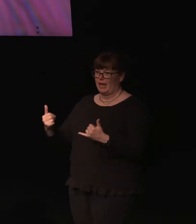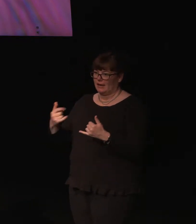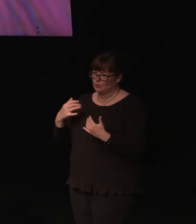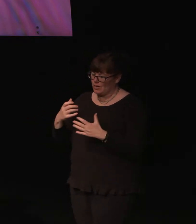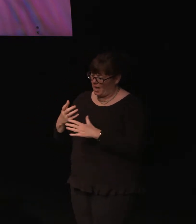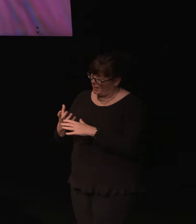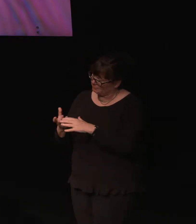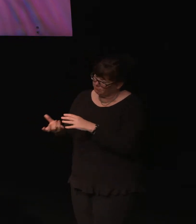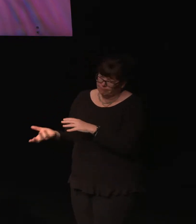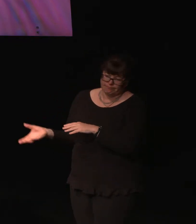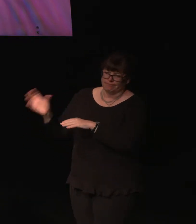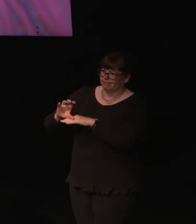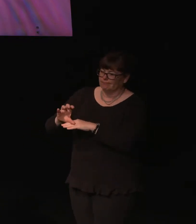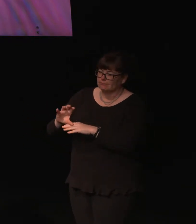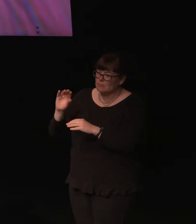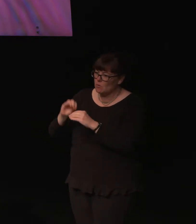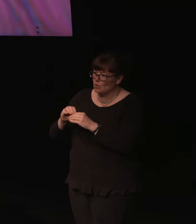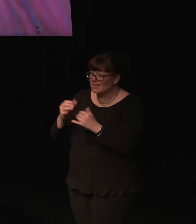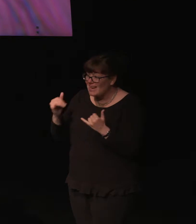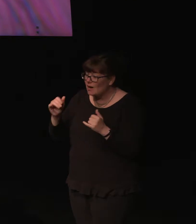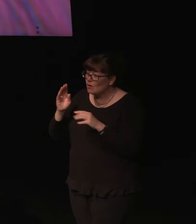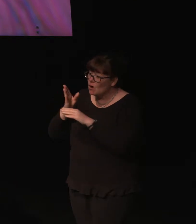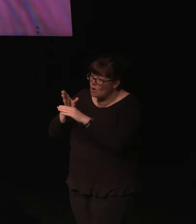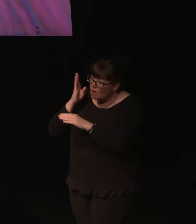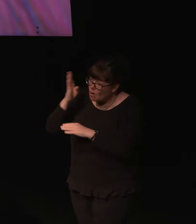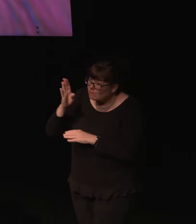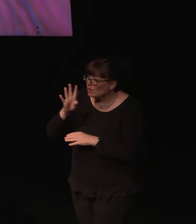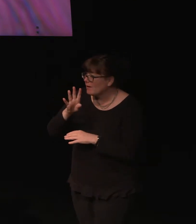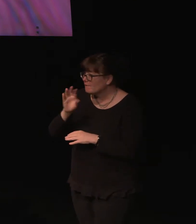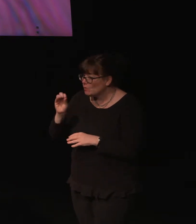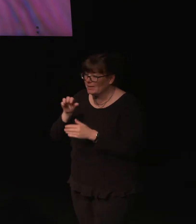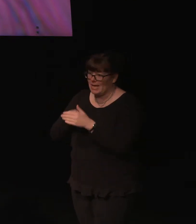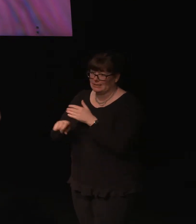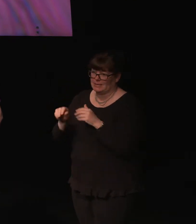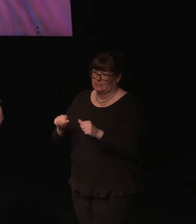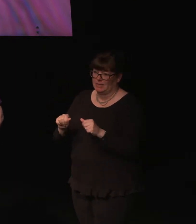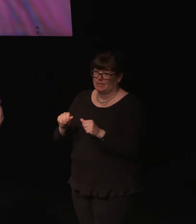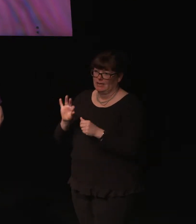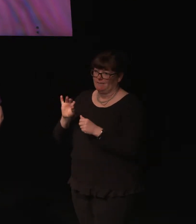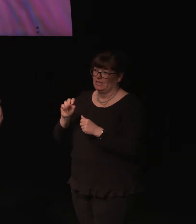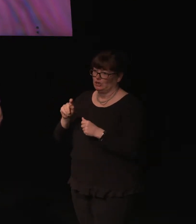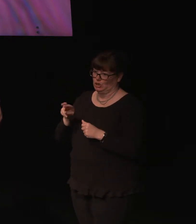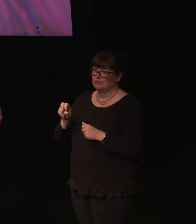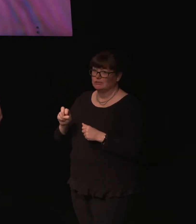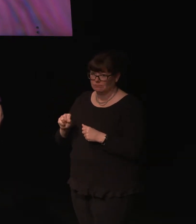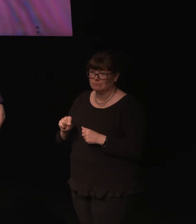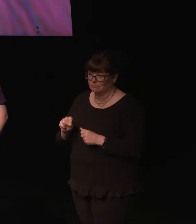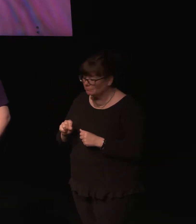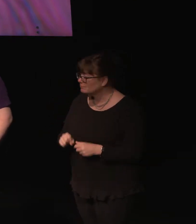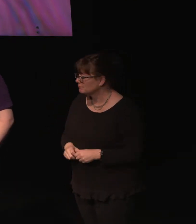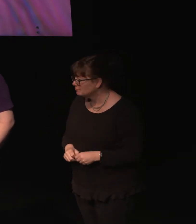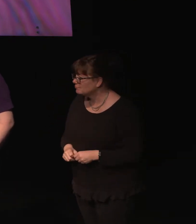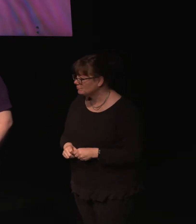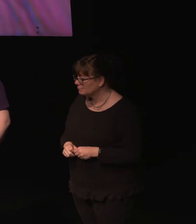Right now Collapsus has over 40 accessibility features. AUDIENCE APPLAUDS